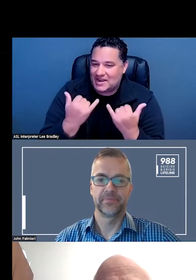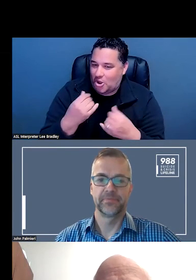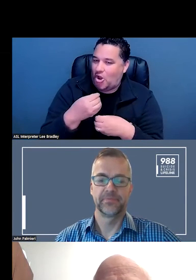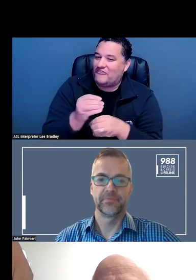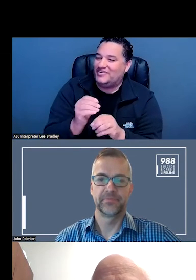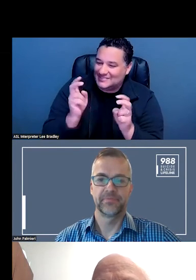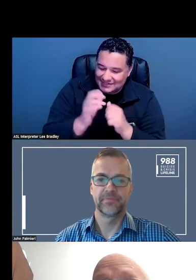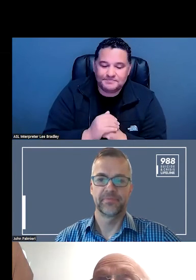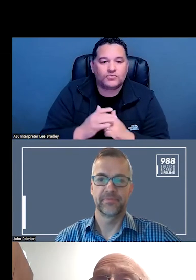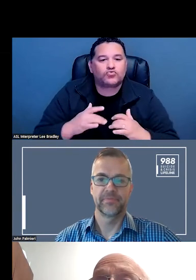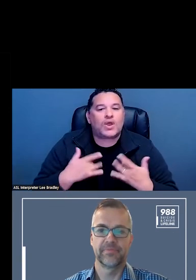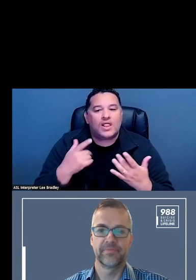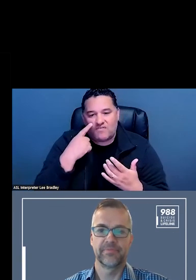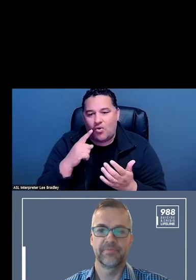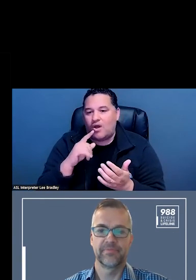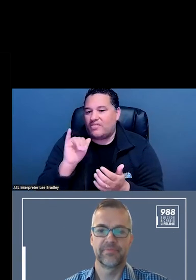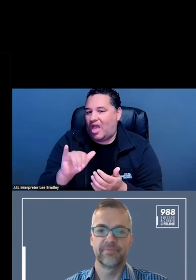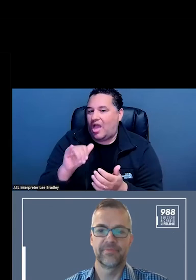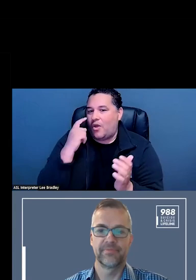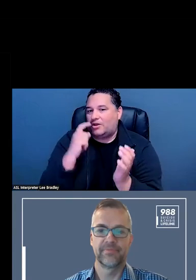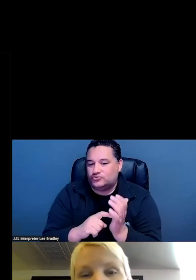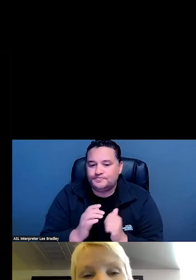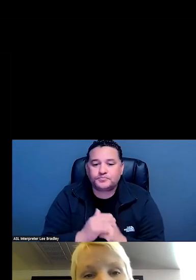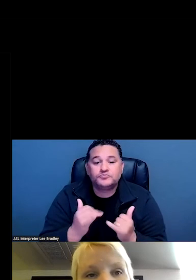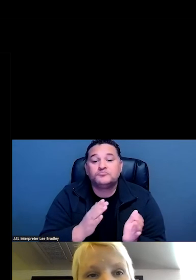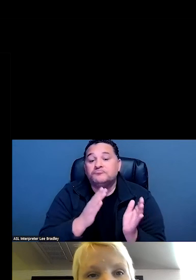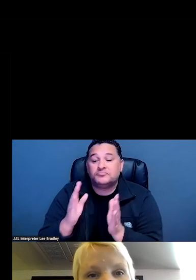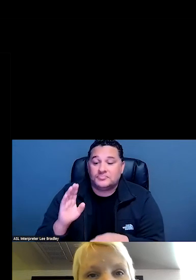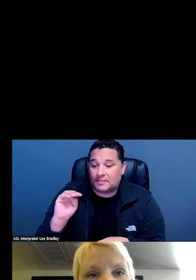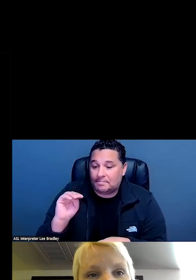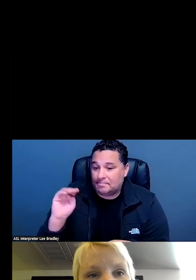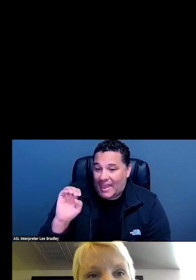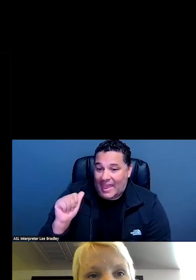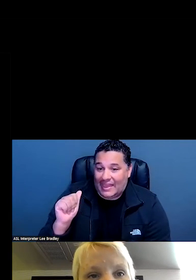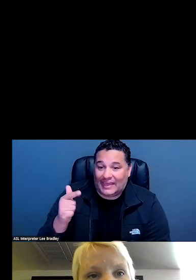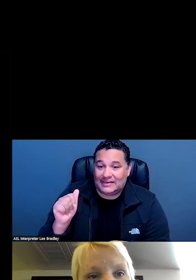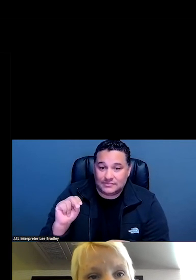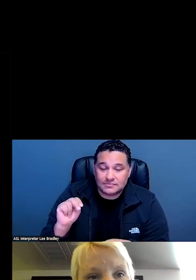FROM YOUR OFFICE, NOT JUST YOUR TEAM. THRILLED FOR, FOR YOU, FOR THAT RECOGNITION. NEXT WE WILL TURN